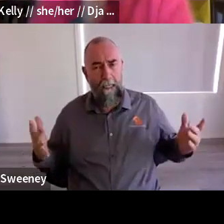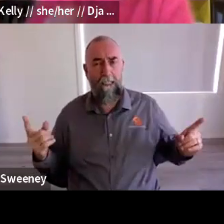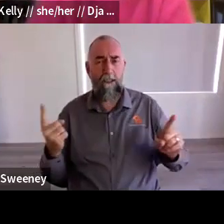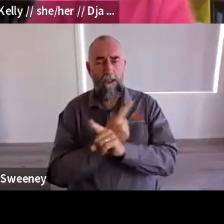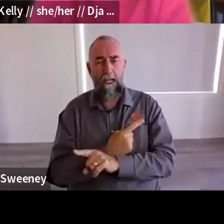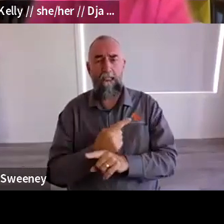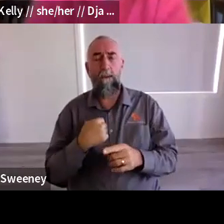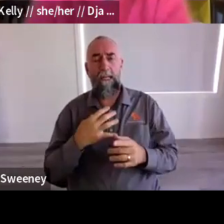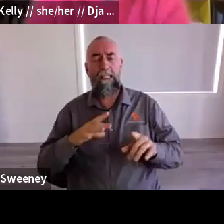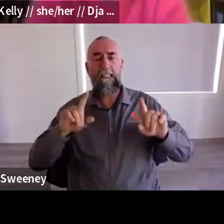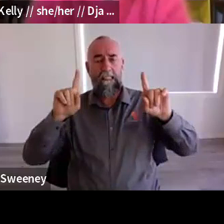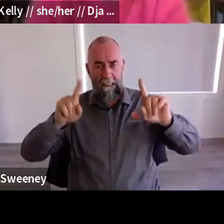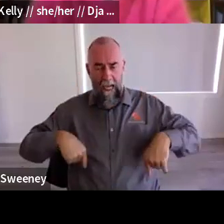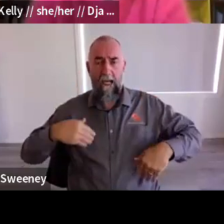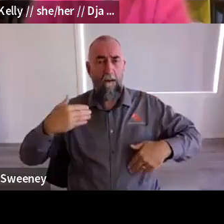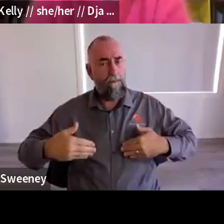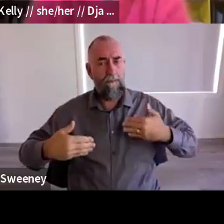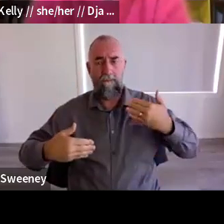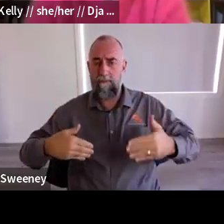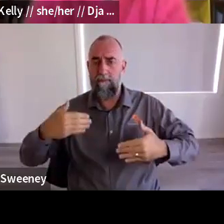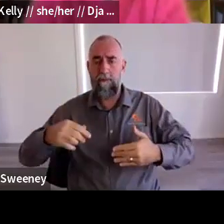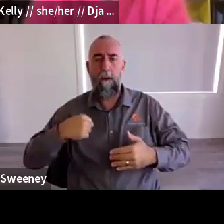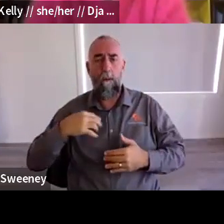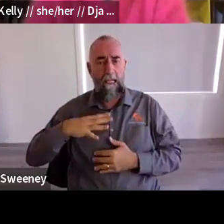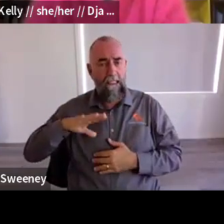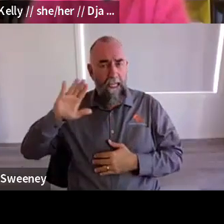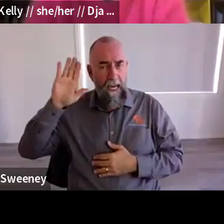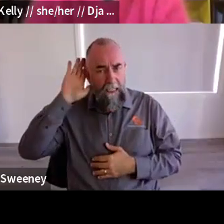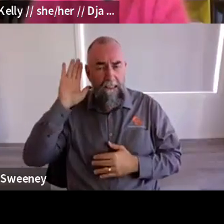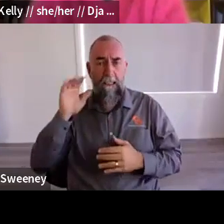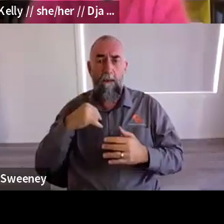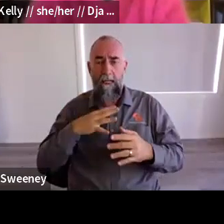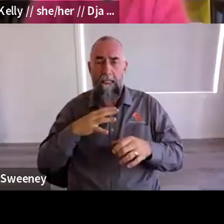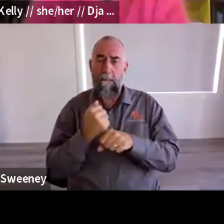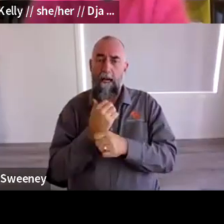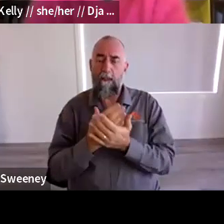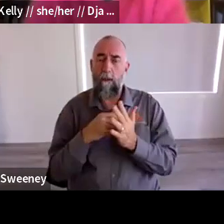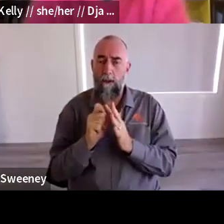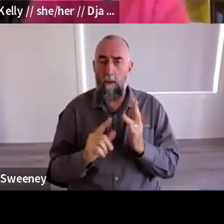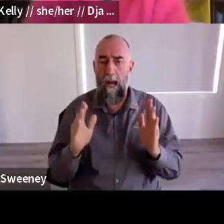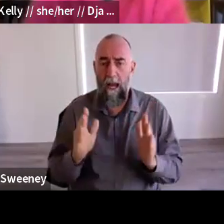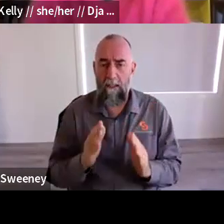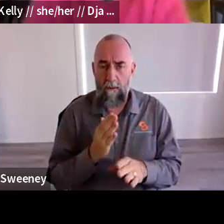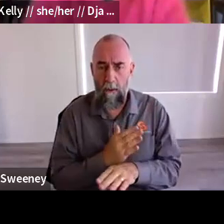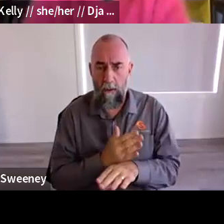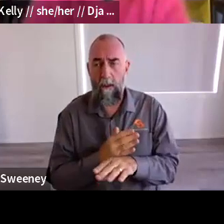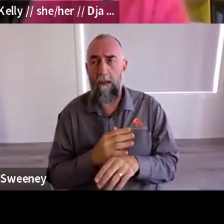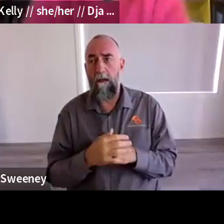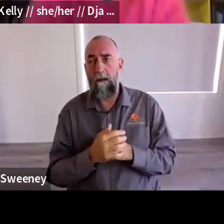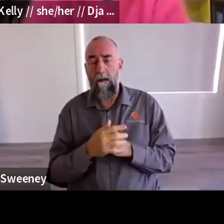important, and a part of the conversation, and a part of change,